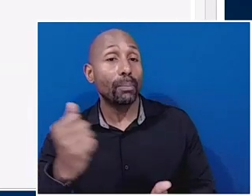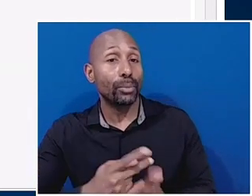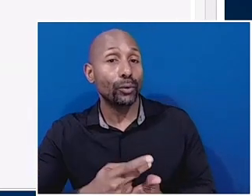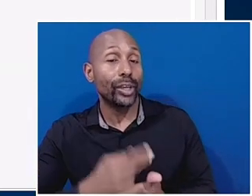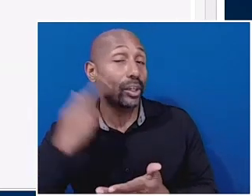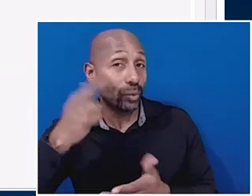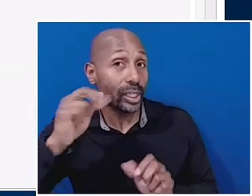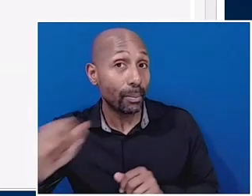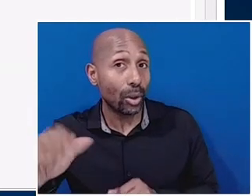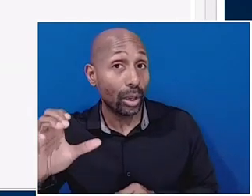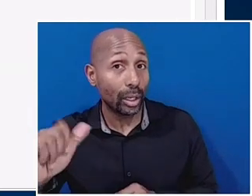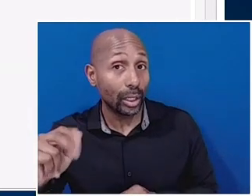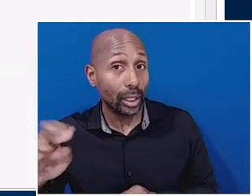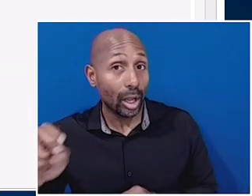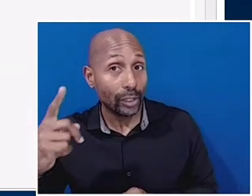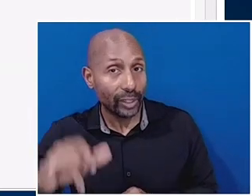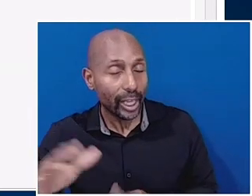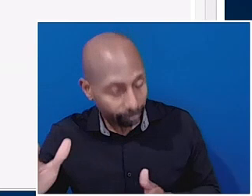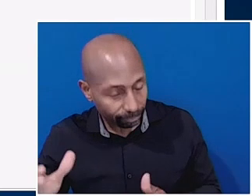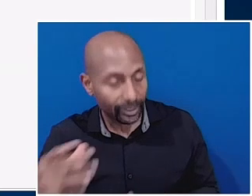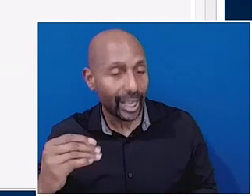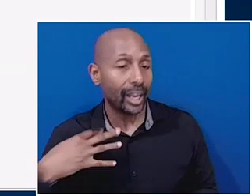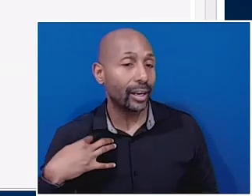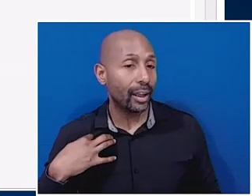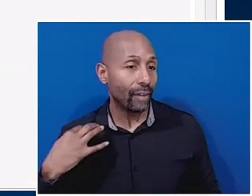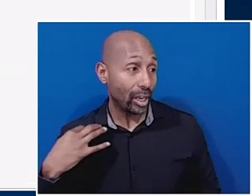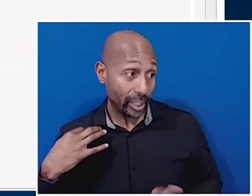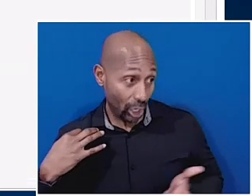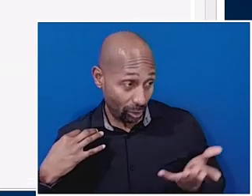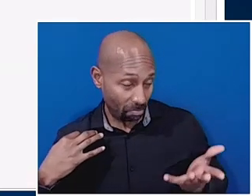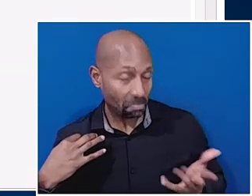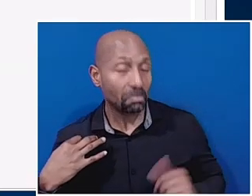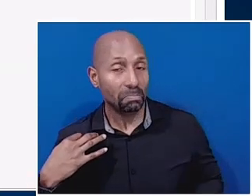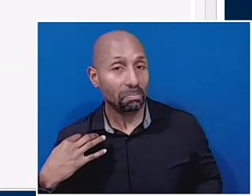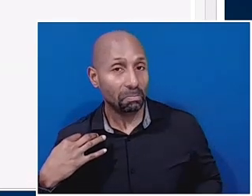voluntariness, and that's an appropriate